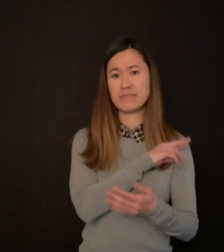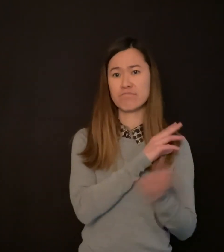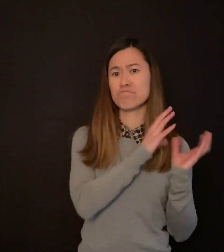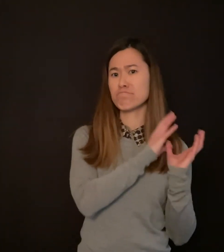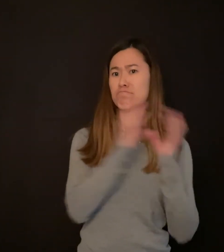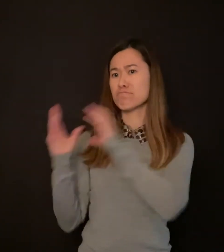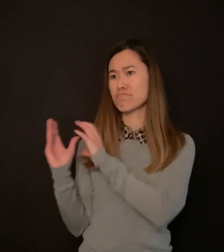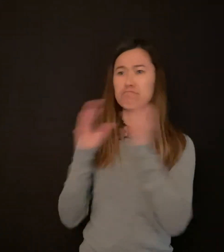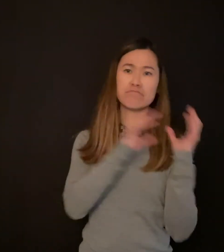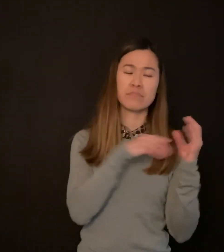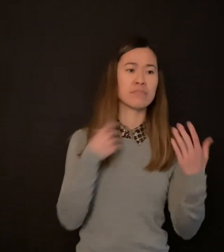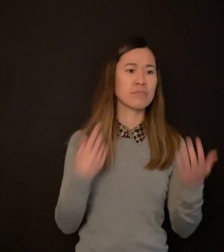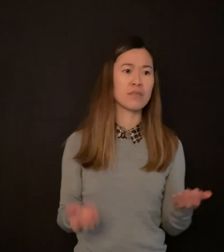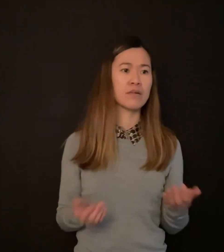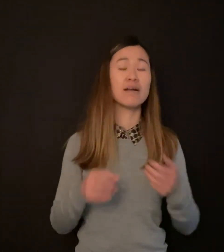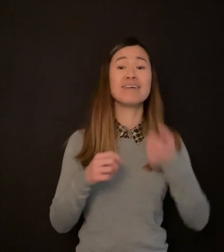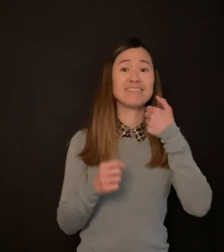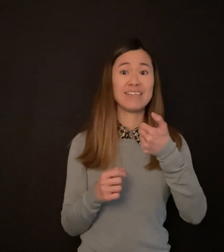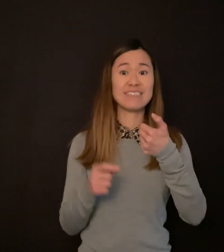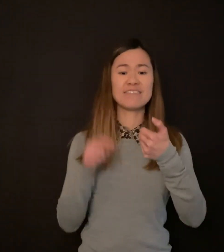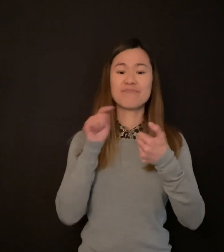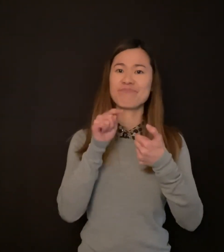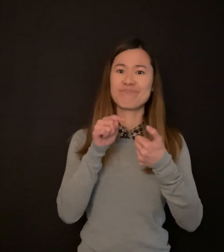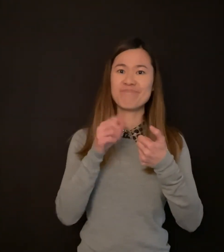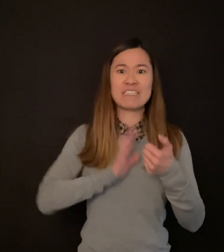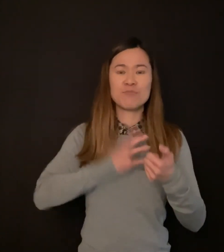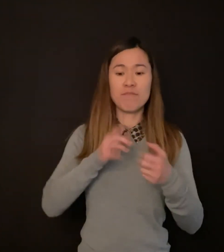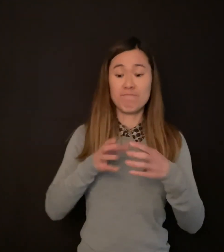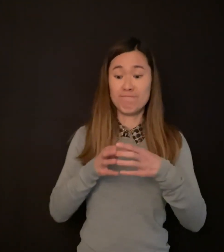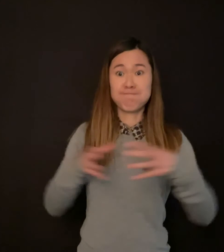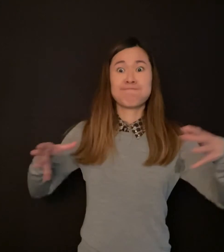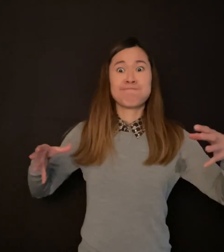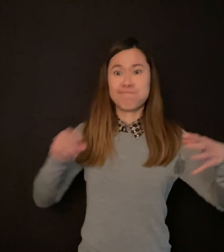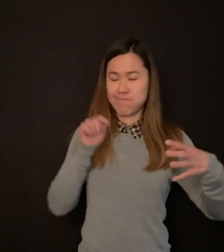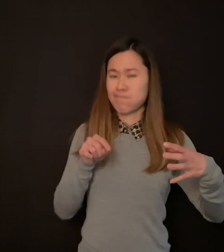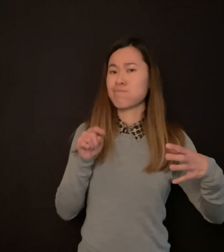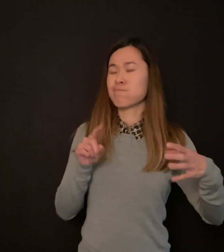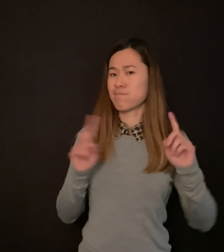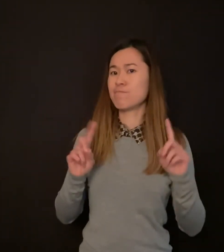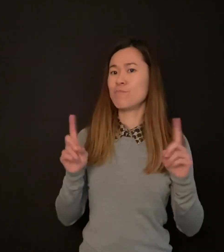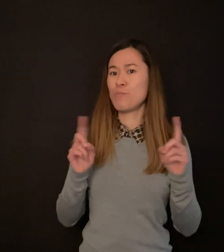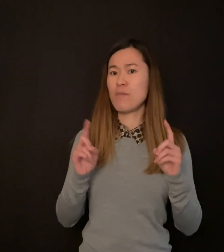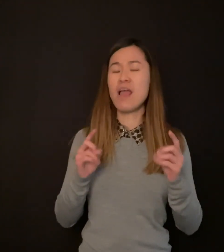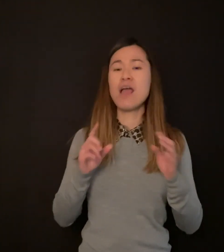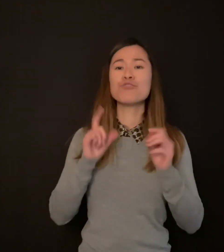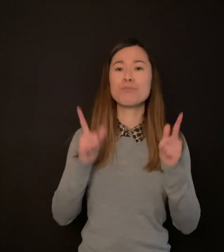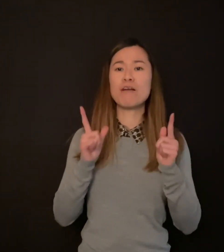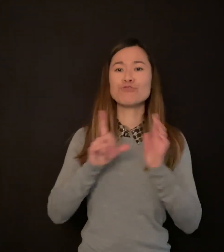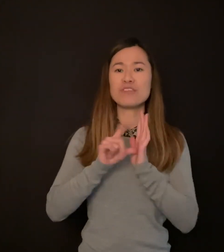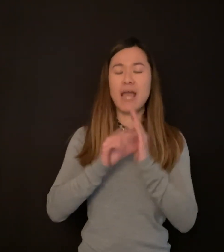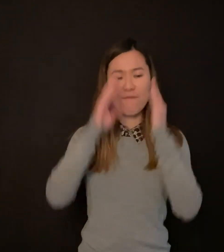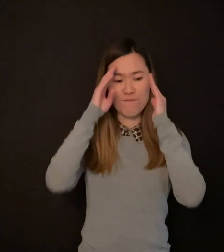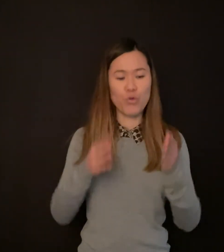Also maybe they can be a little more assertive and accepting of the outcome. But men are different.